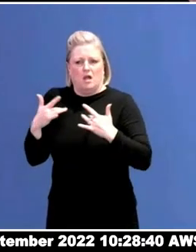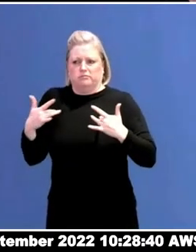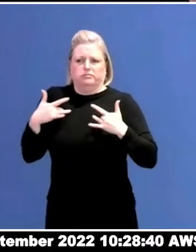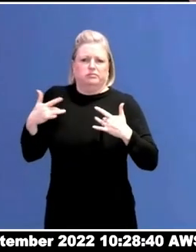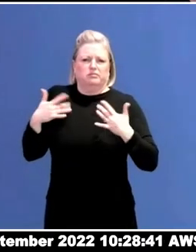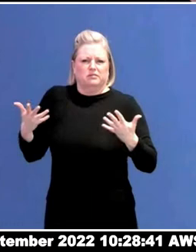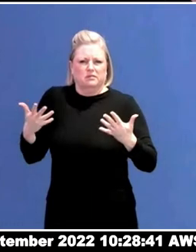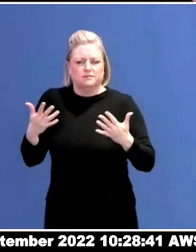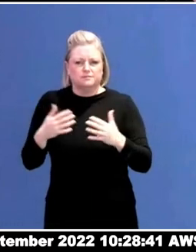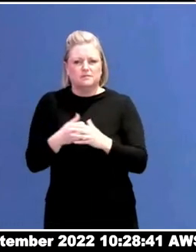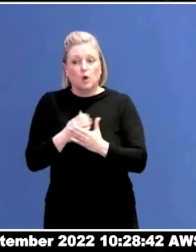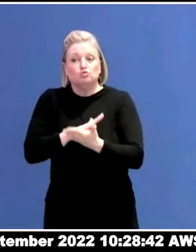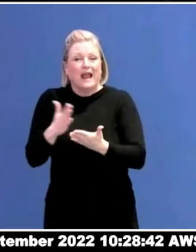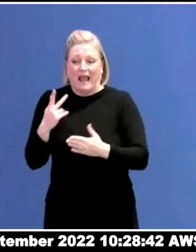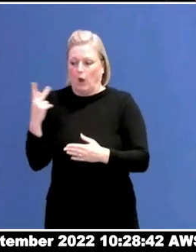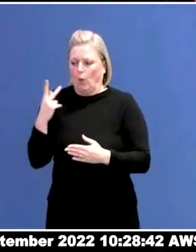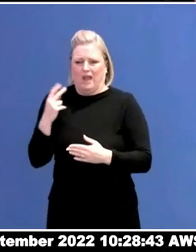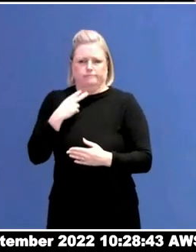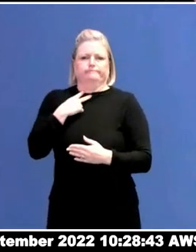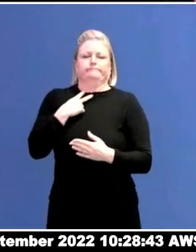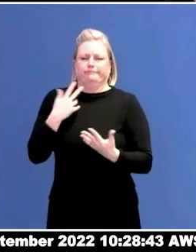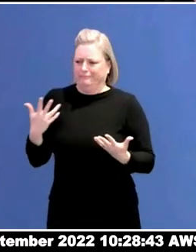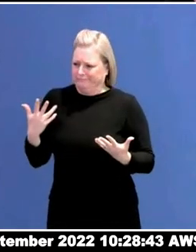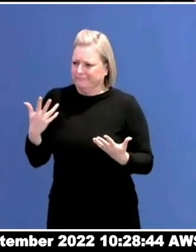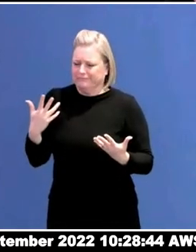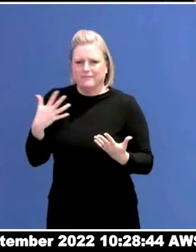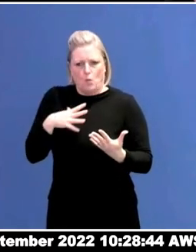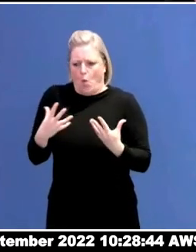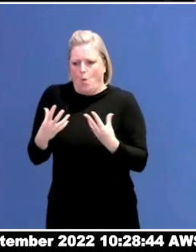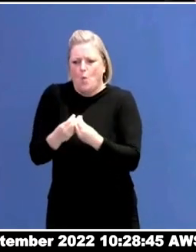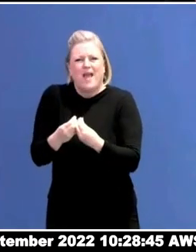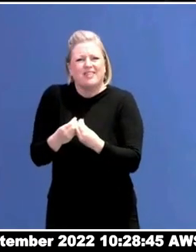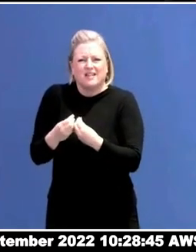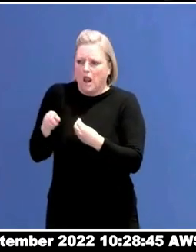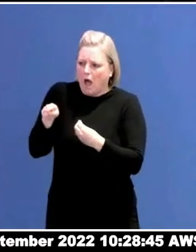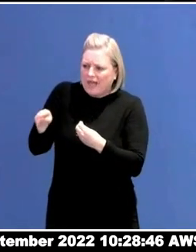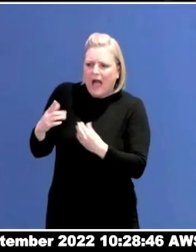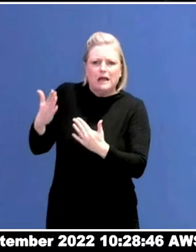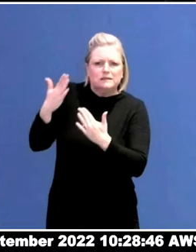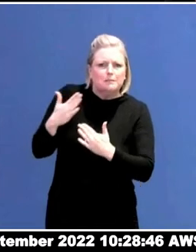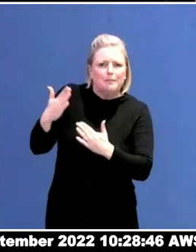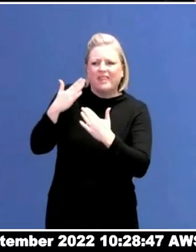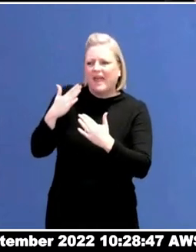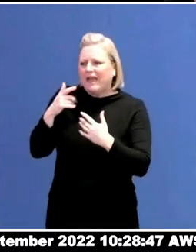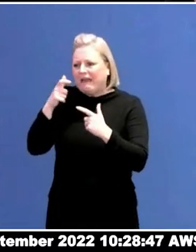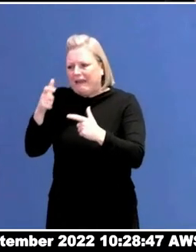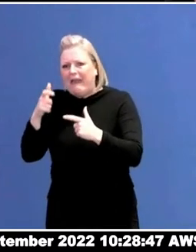It left us very disappointed that there didn't seem to be a lot of care taken for him